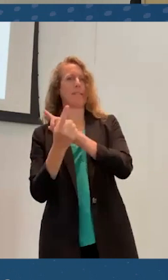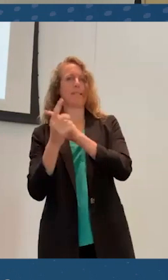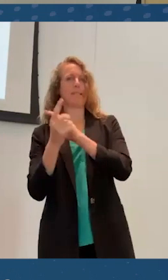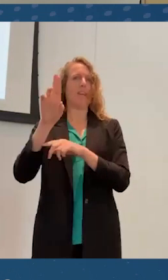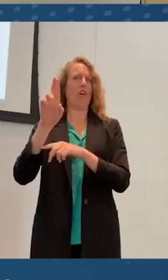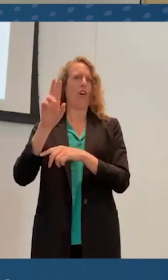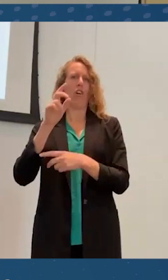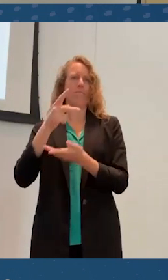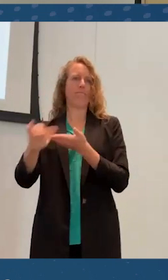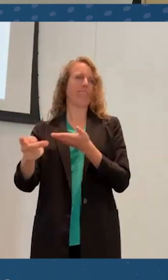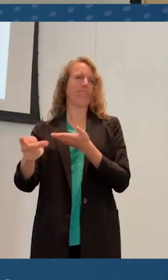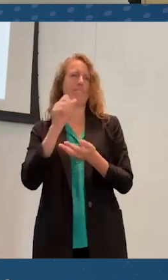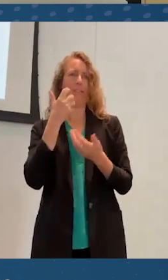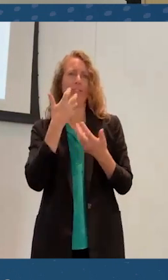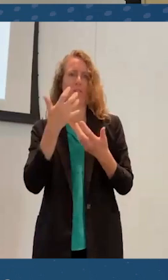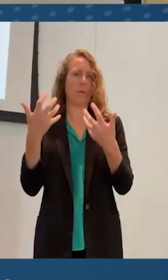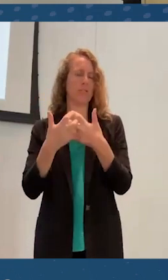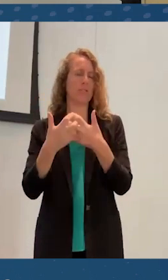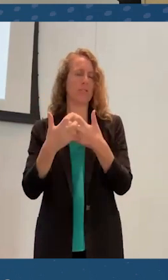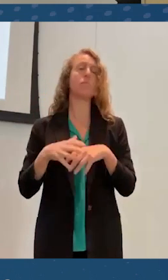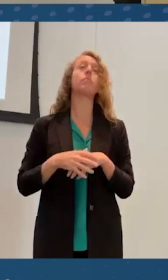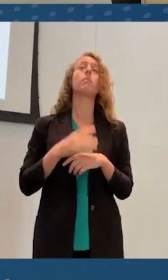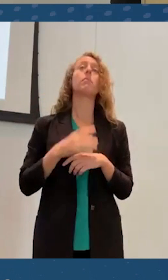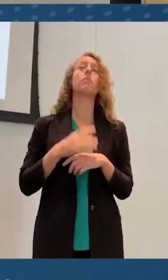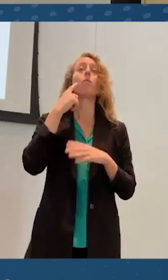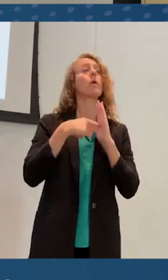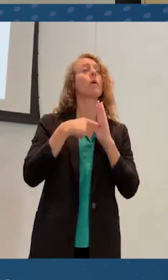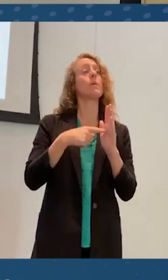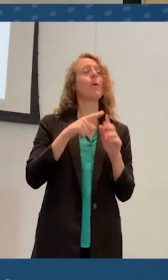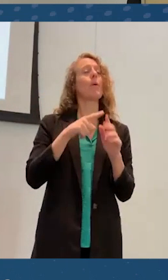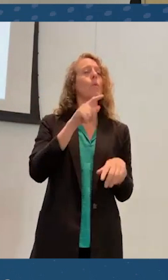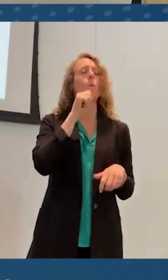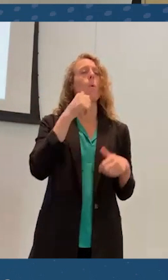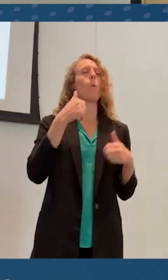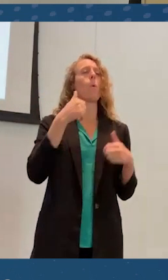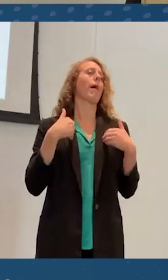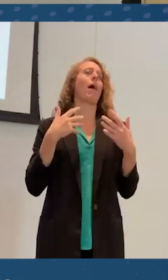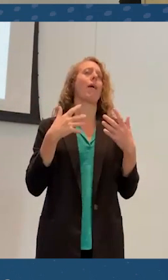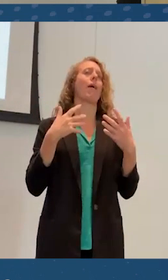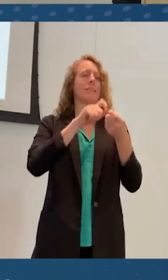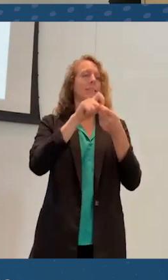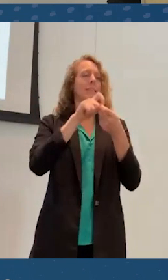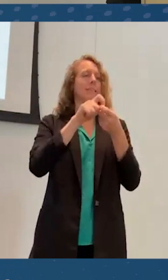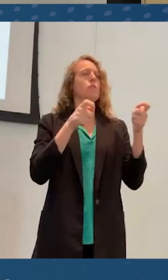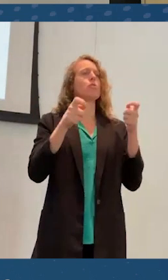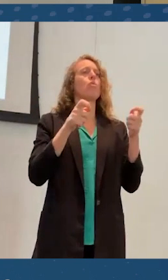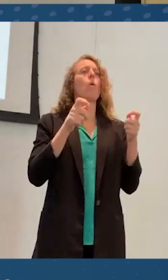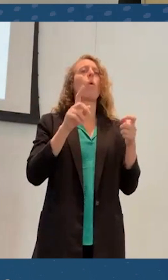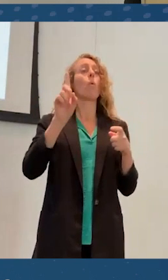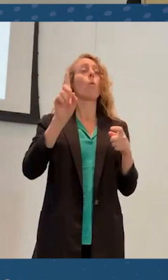For example, you don't necessarily have control of where the camera is pointing,